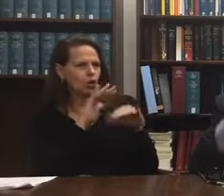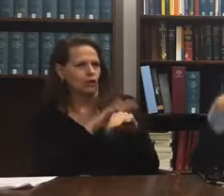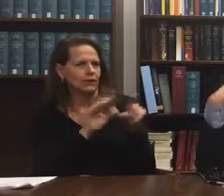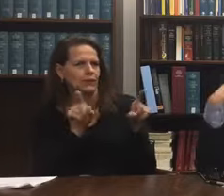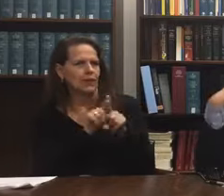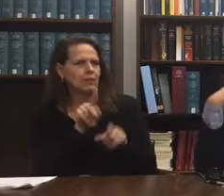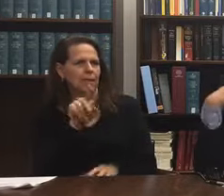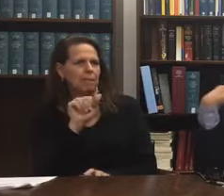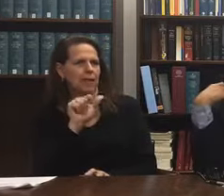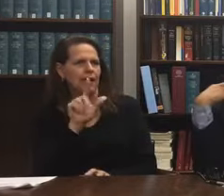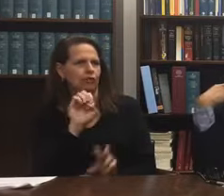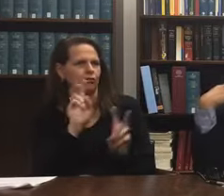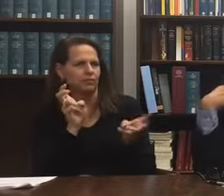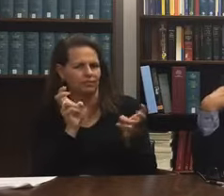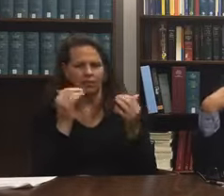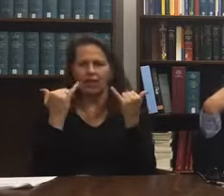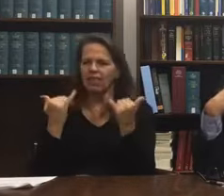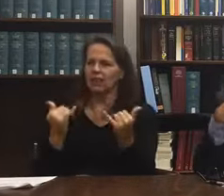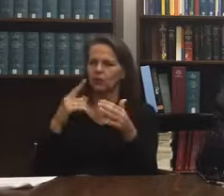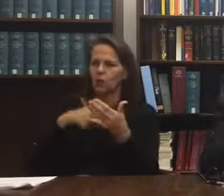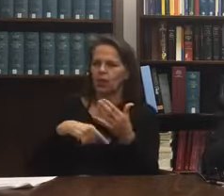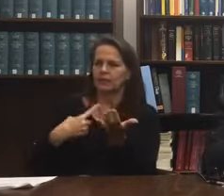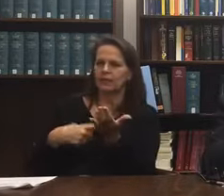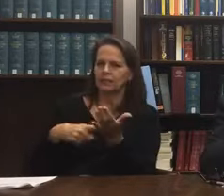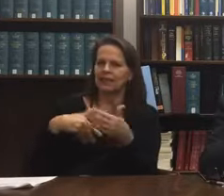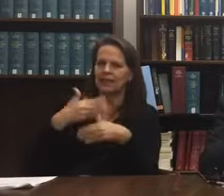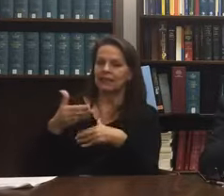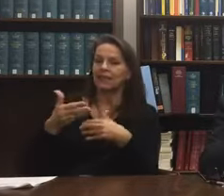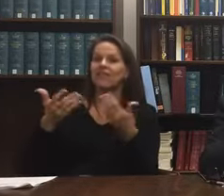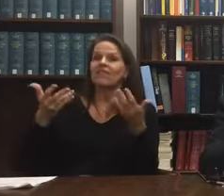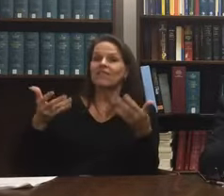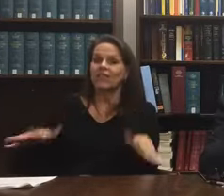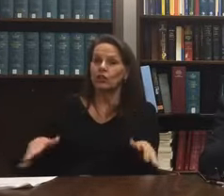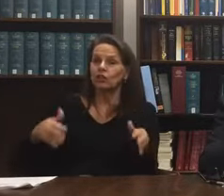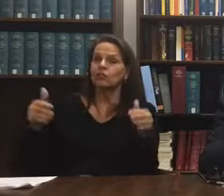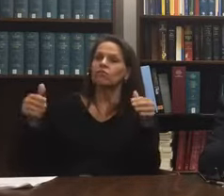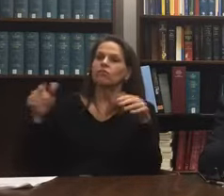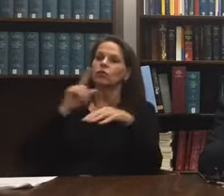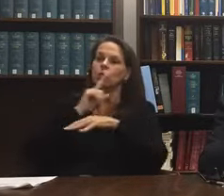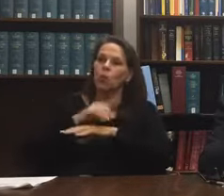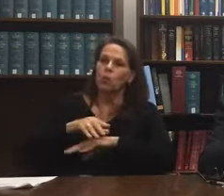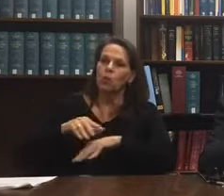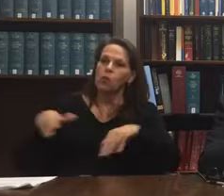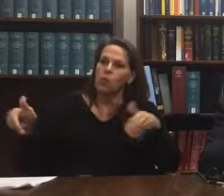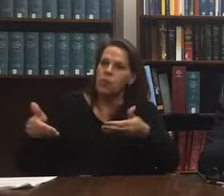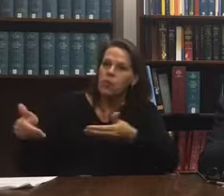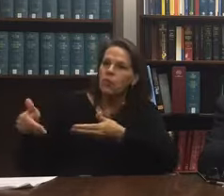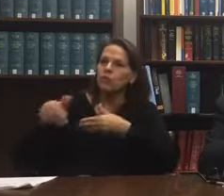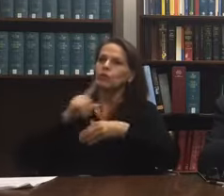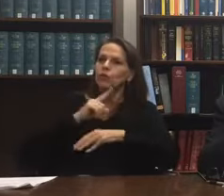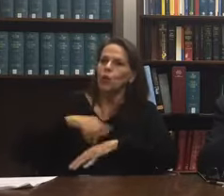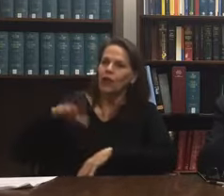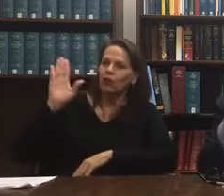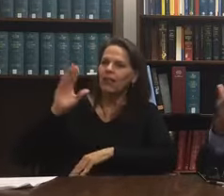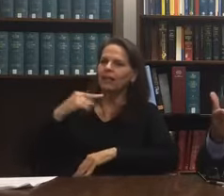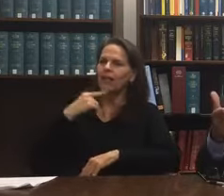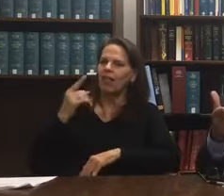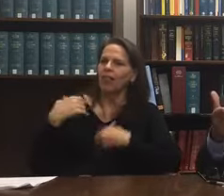that's what we're gonna talk about next so after all the introductions and the swearing in then they're gonna tell the health plan go ahead and present your